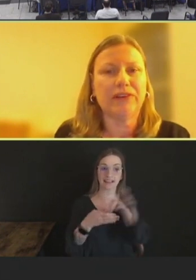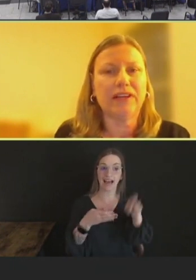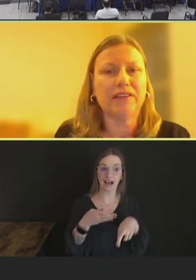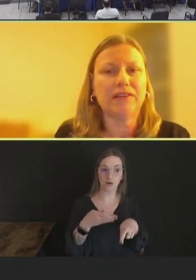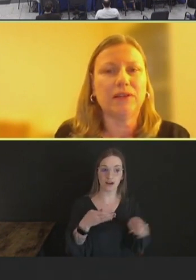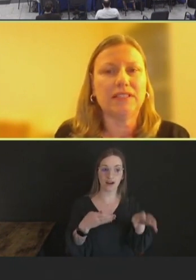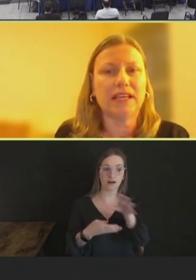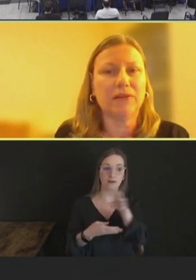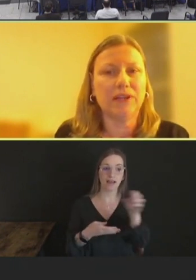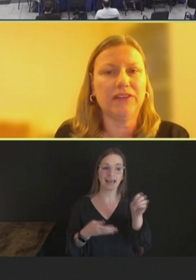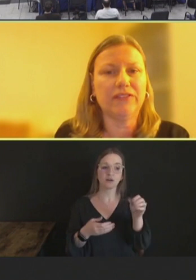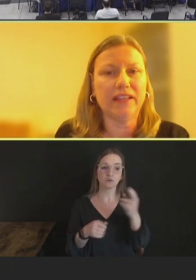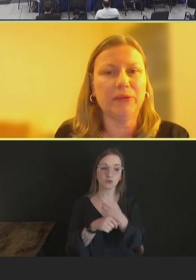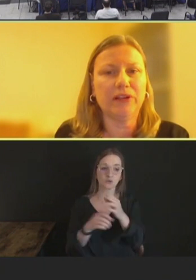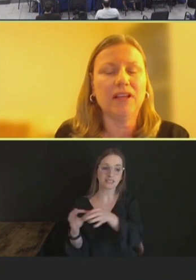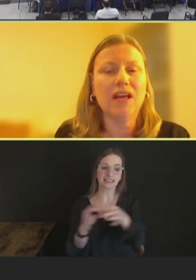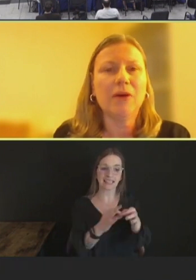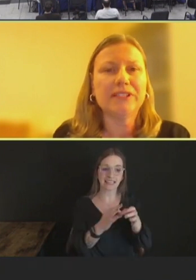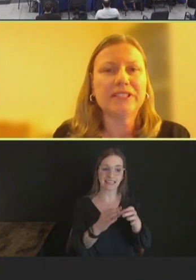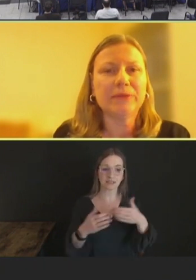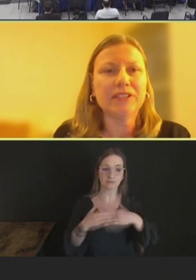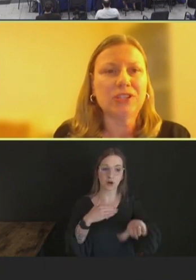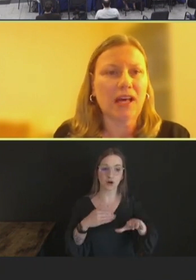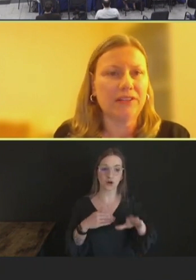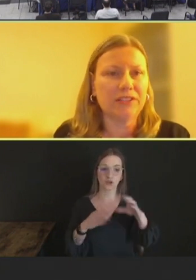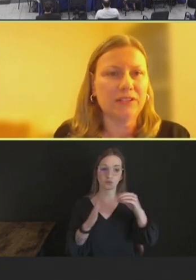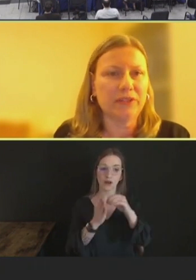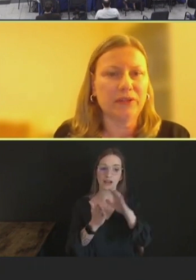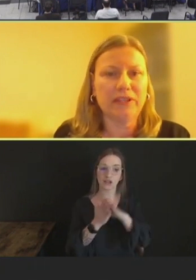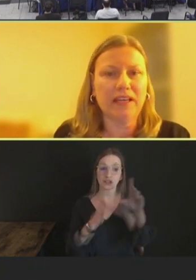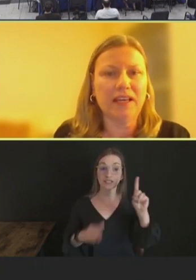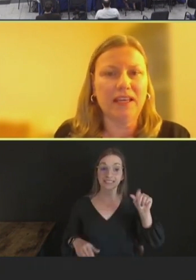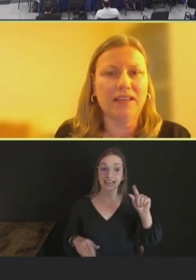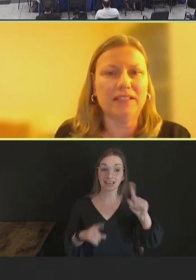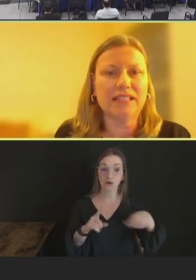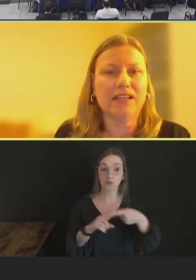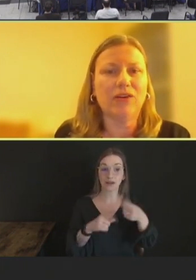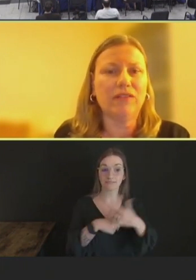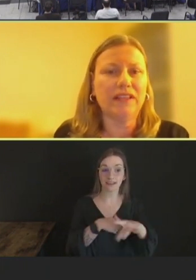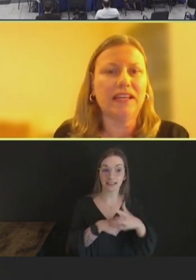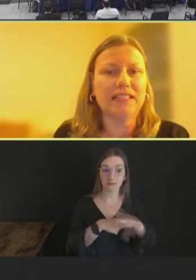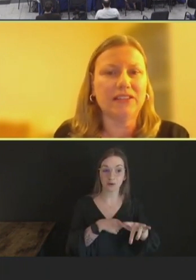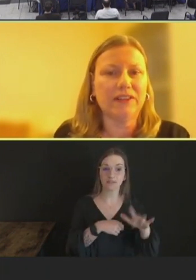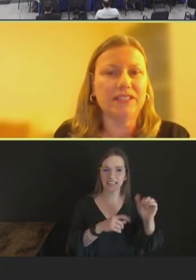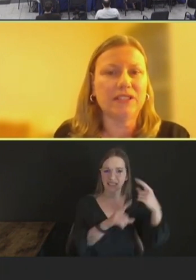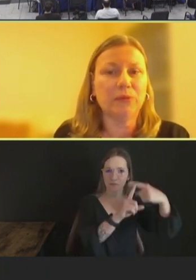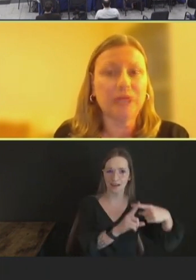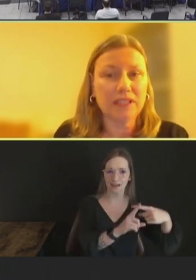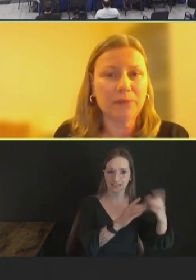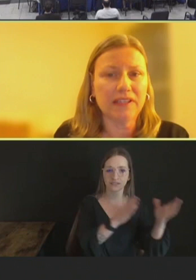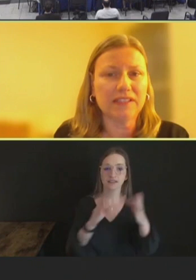record data when available. But some of the challenges with the PEA is that it only identifies completed pregnancies,